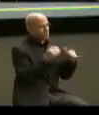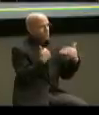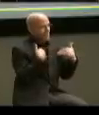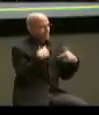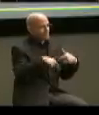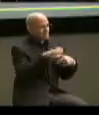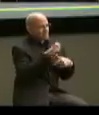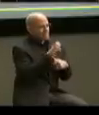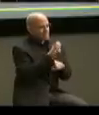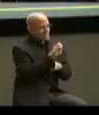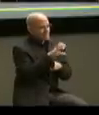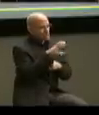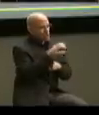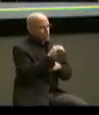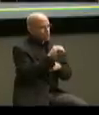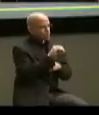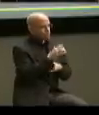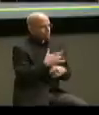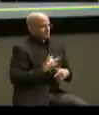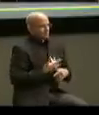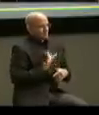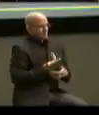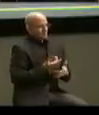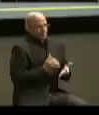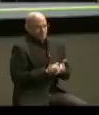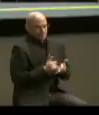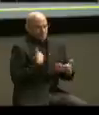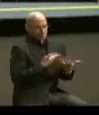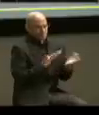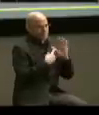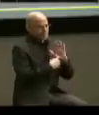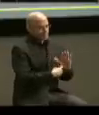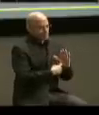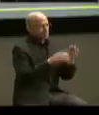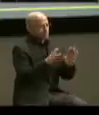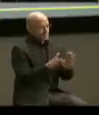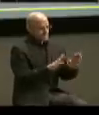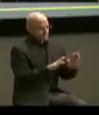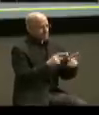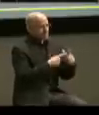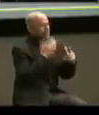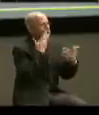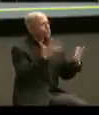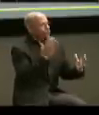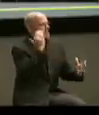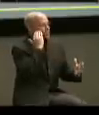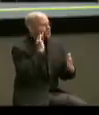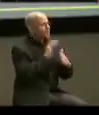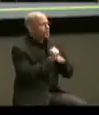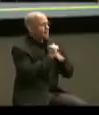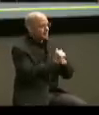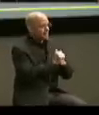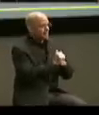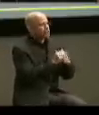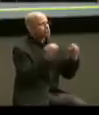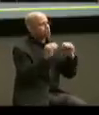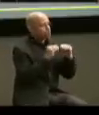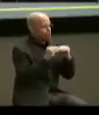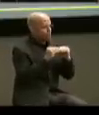WE HAD OUR QUANTITATIVE METRICS THINGS, AND ECO SENSE, WHICH WERE INDICATORS AND DEMONSTRATORS OF BEHAVIORS WHICH